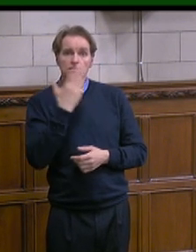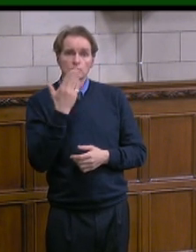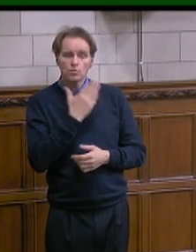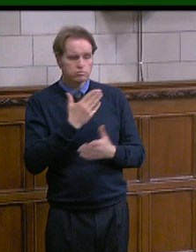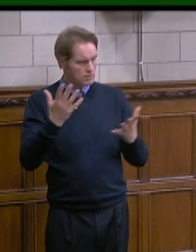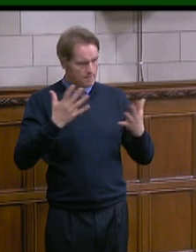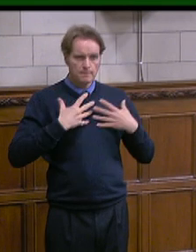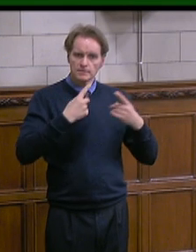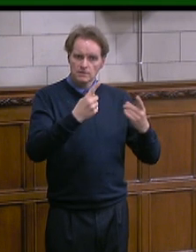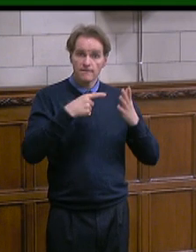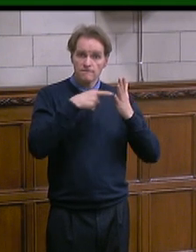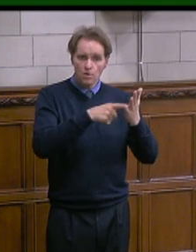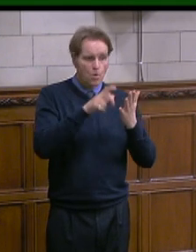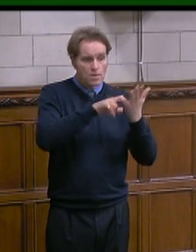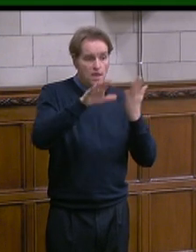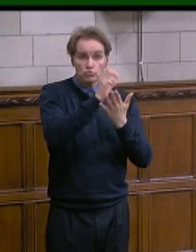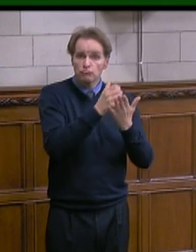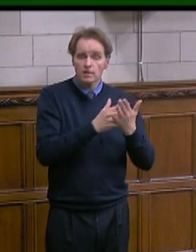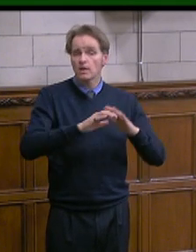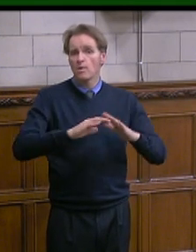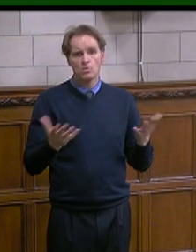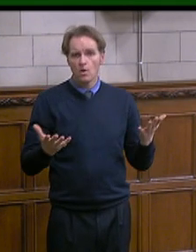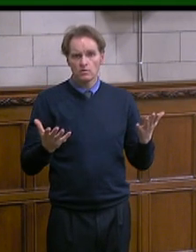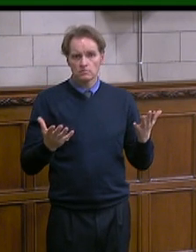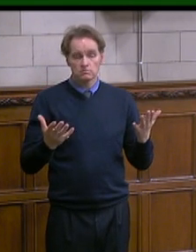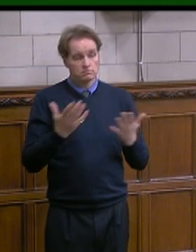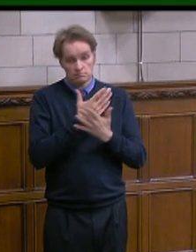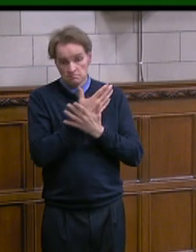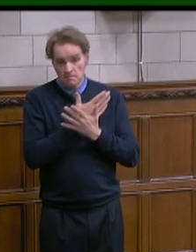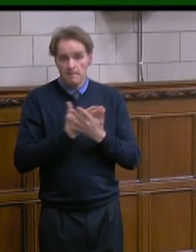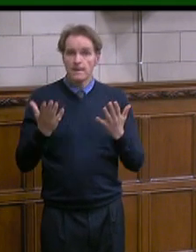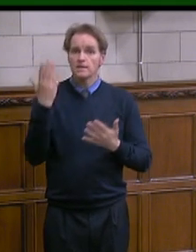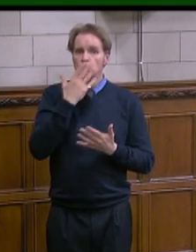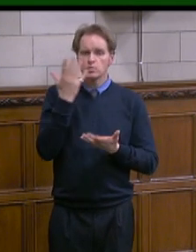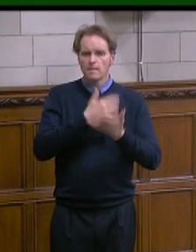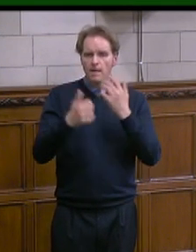That trend is increasing—the number of schools acquiring academy status increases every month—and,